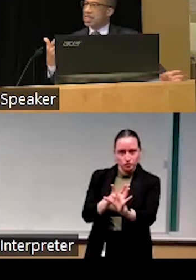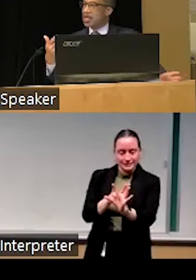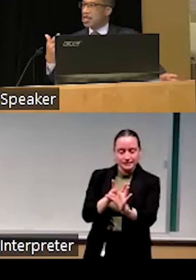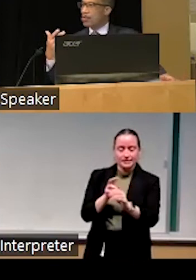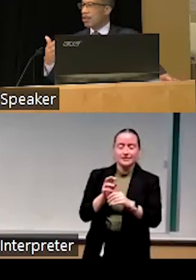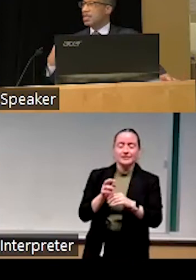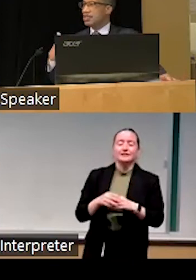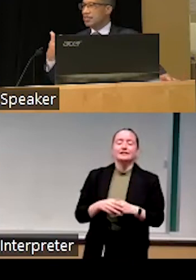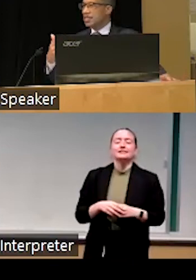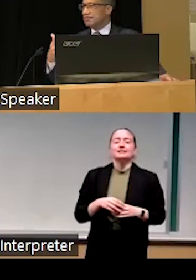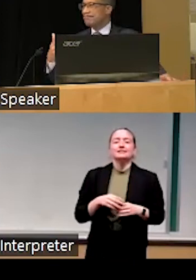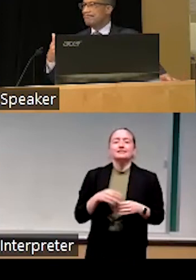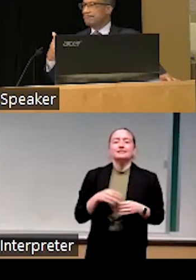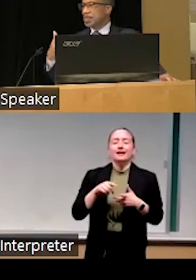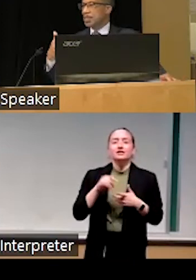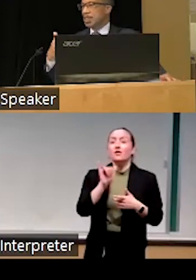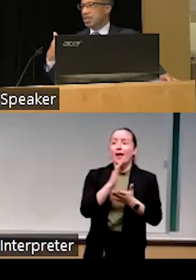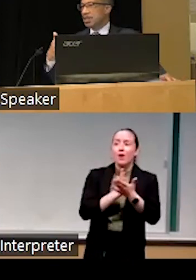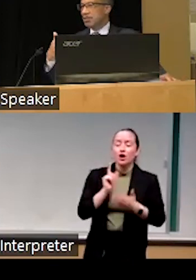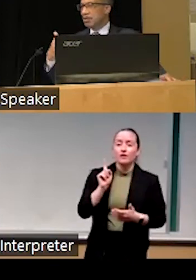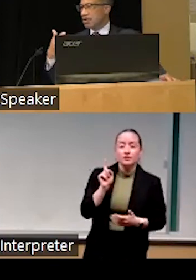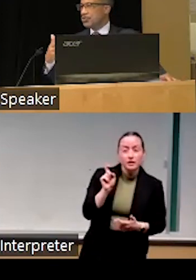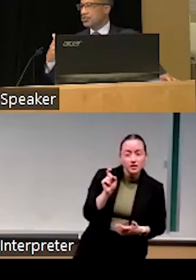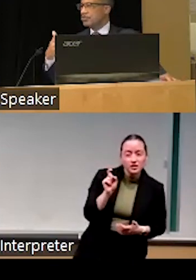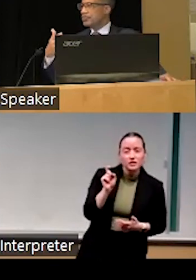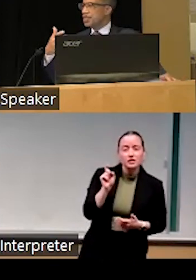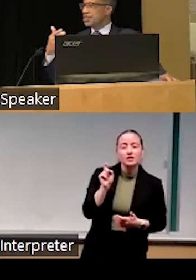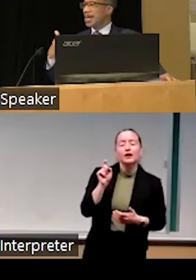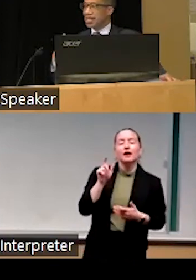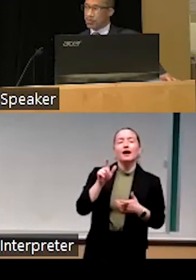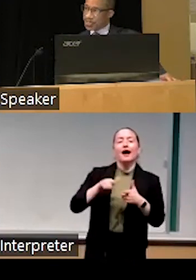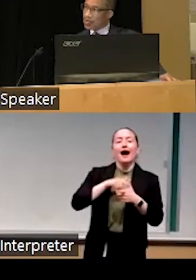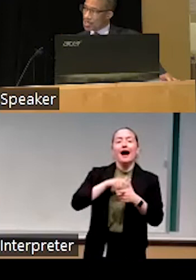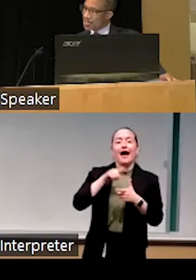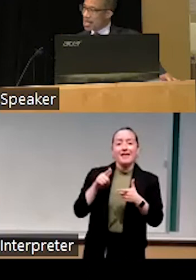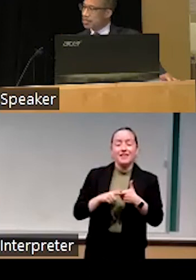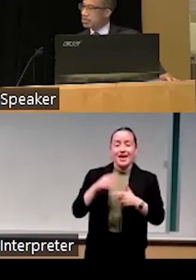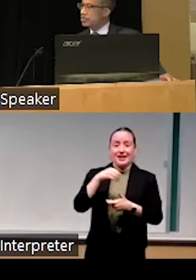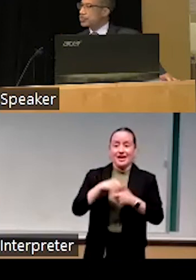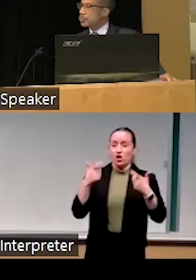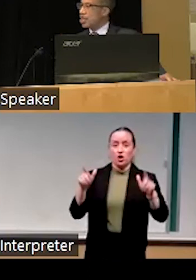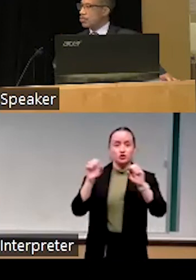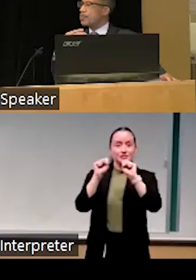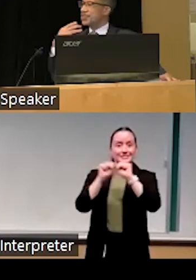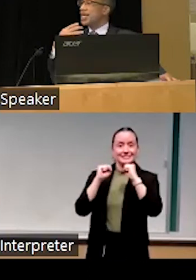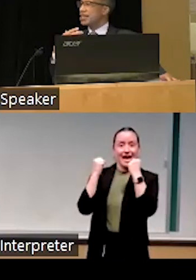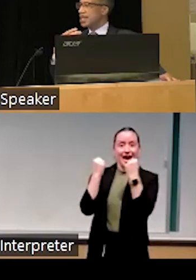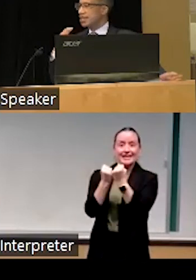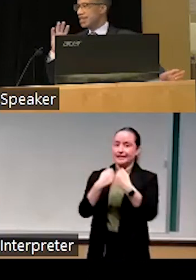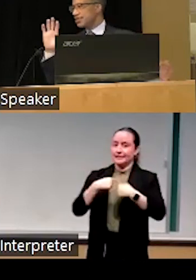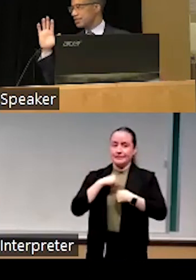a part of uh a larger society in which I was not well represented at least